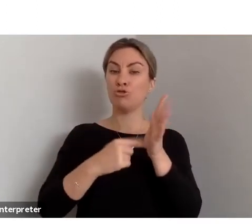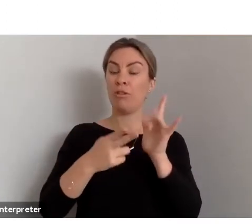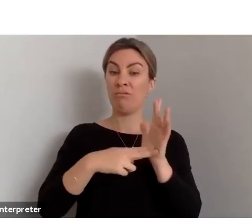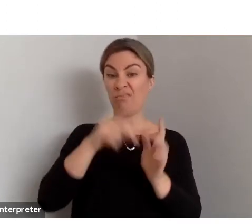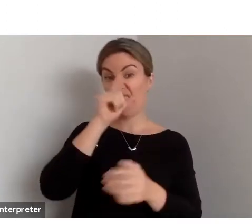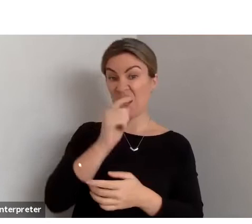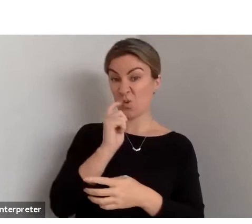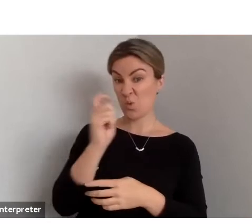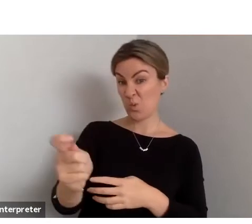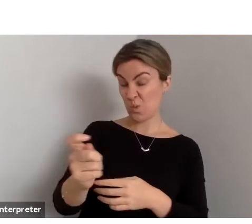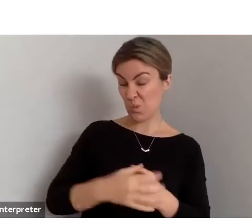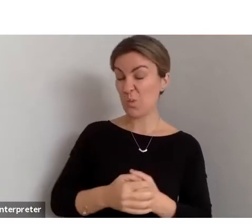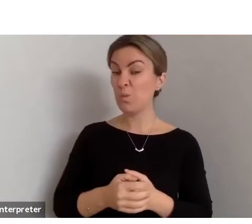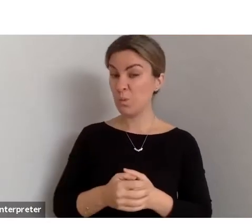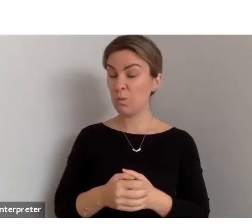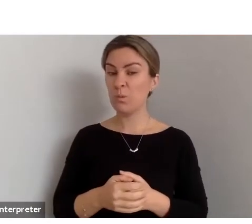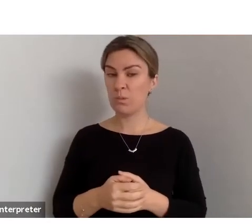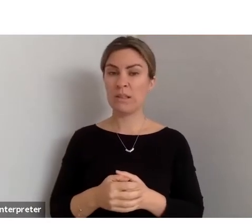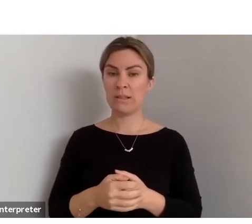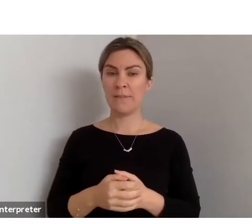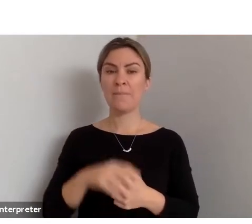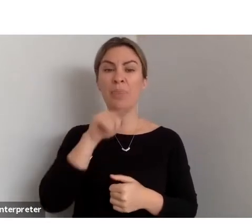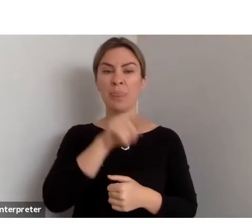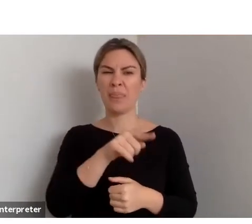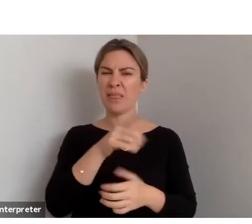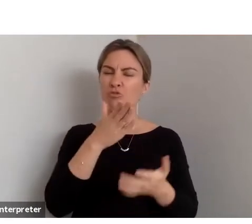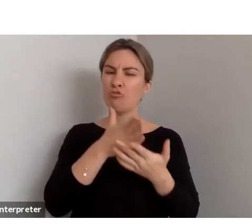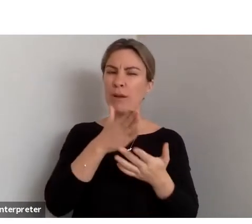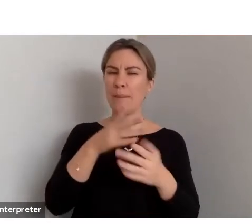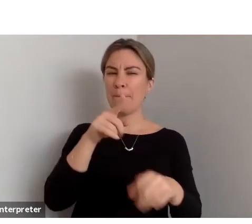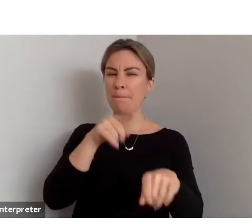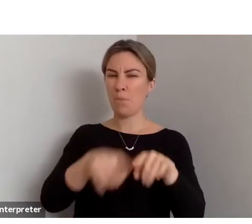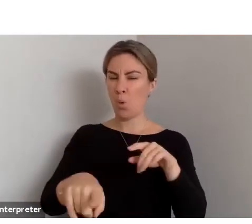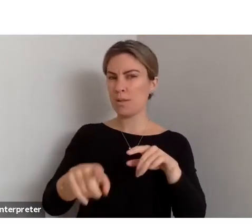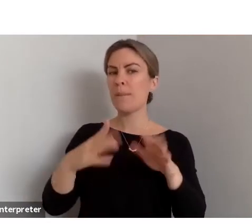At the most part it refers to publishers and social media organisations.